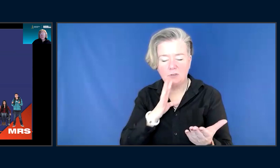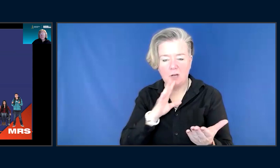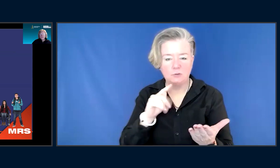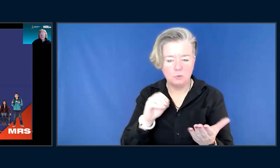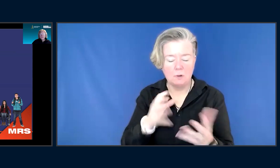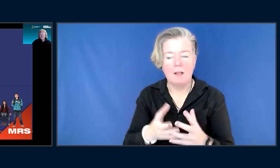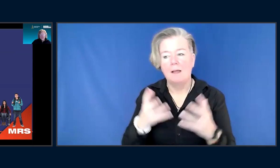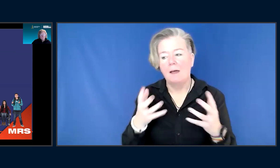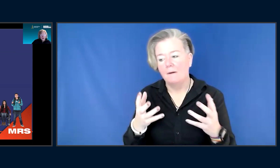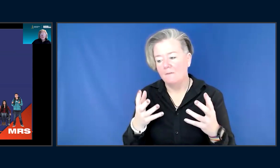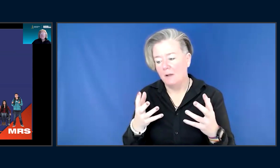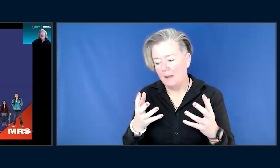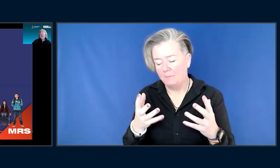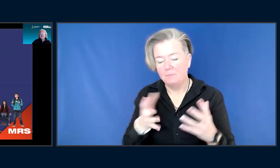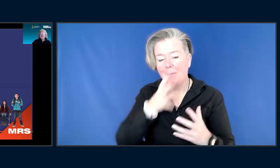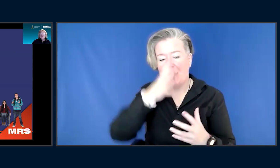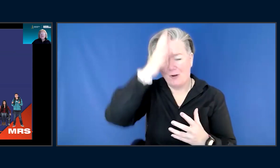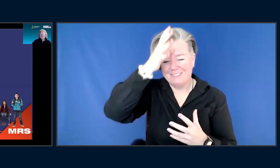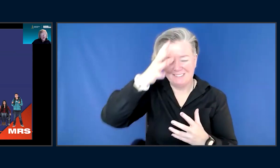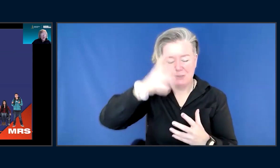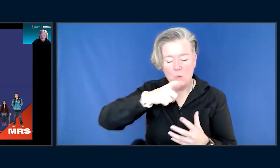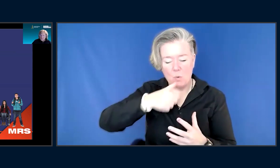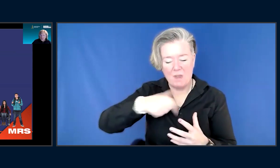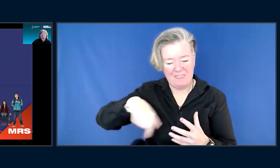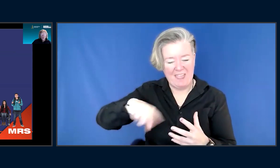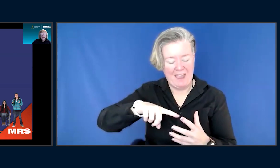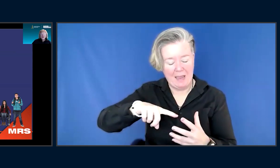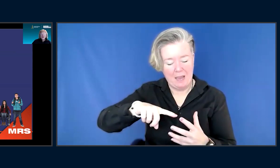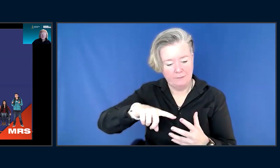I know I've talked to a lot of parents